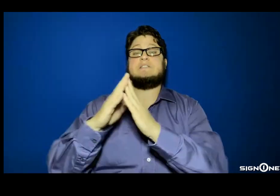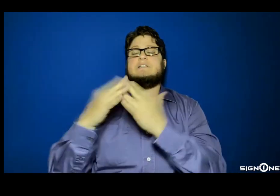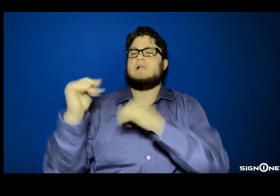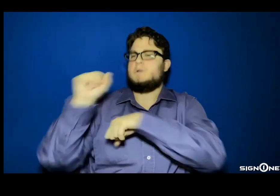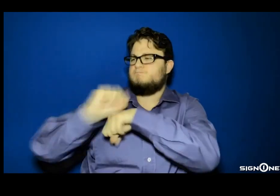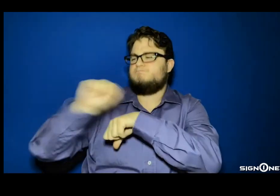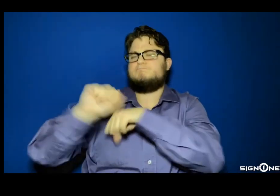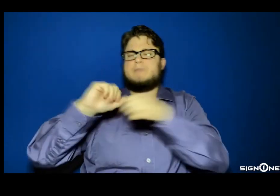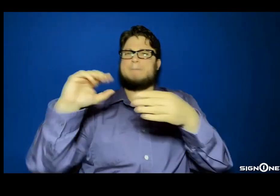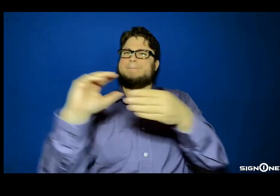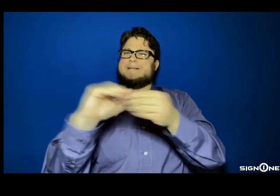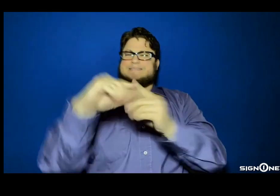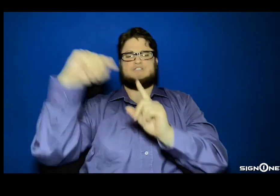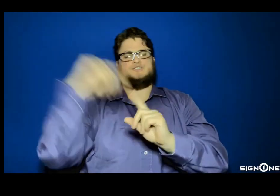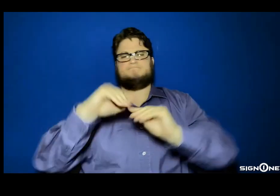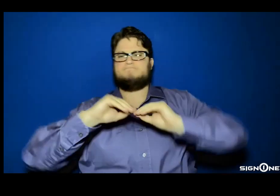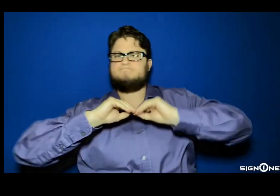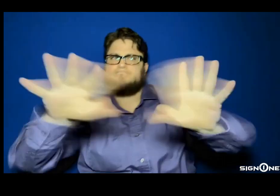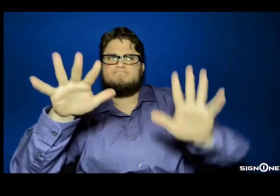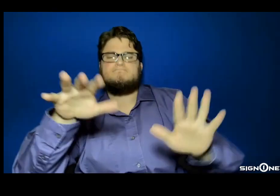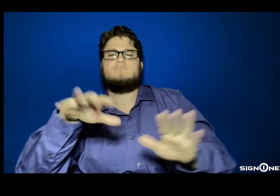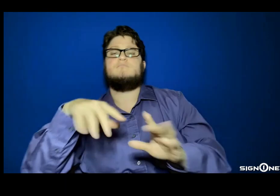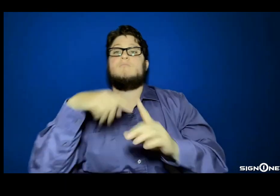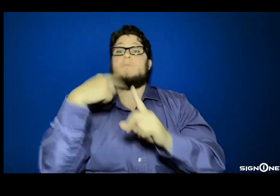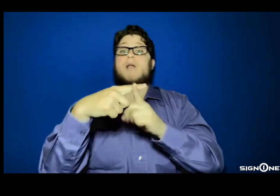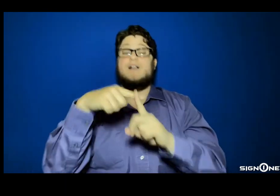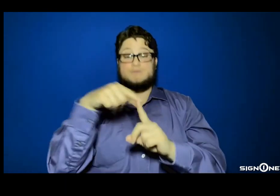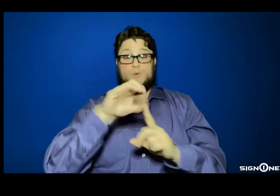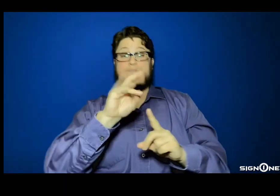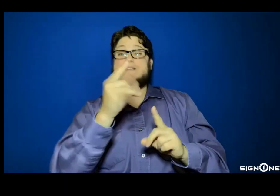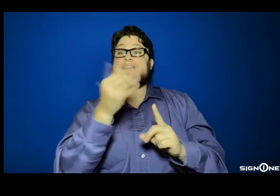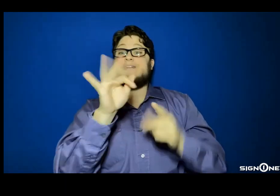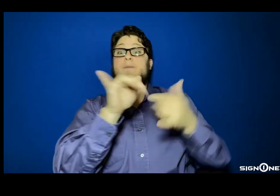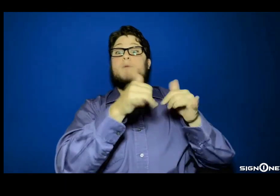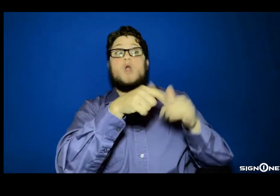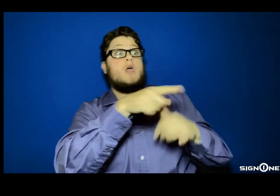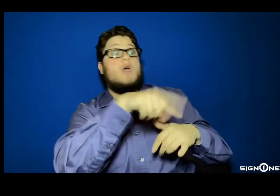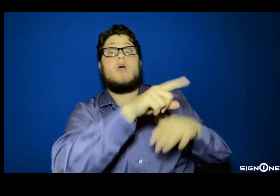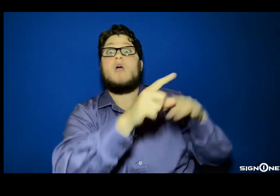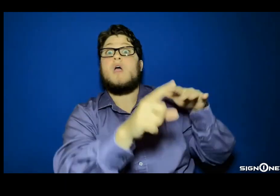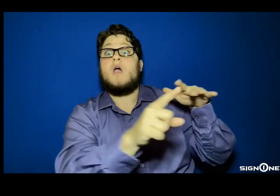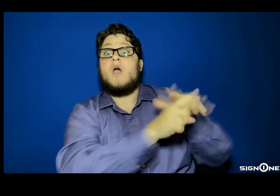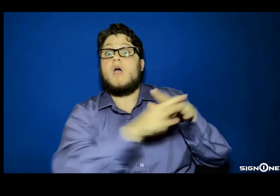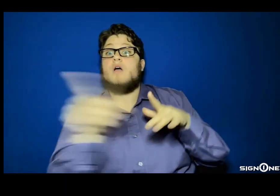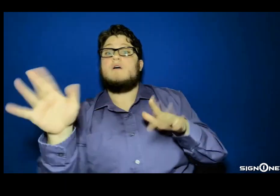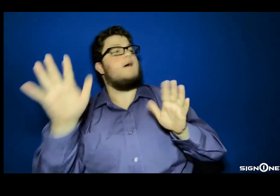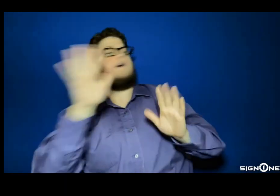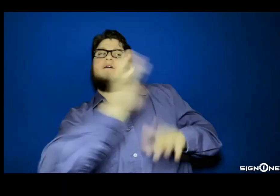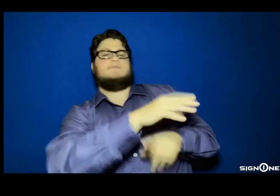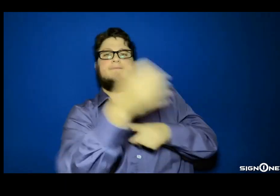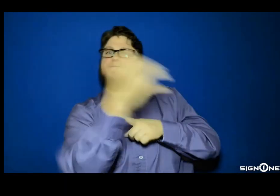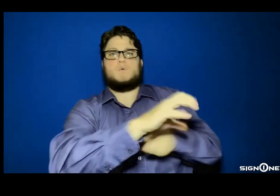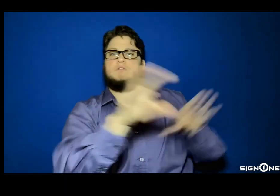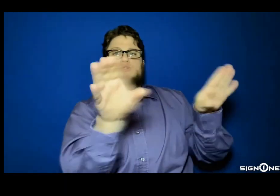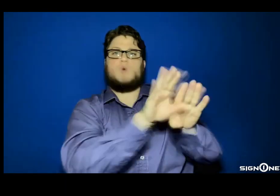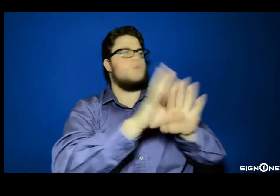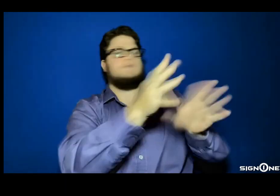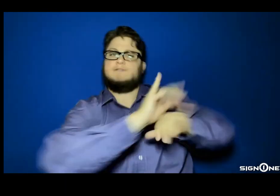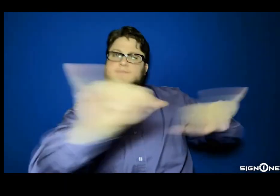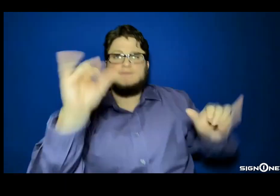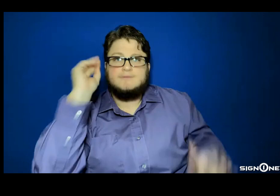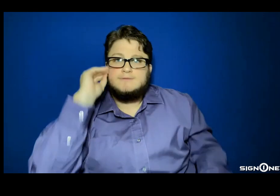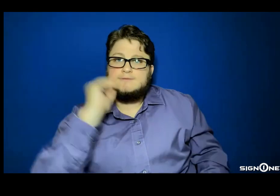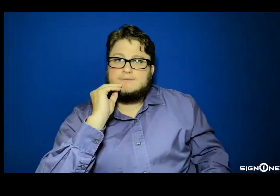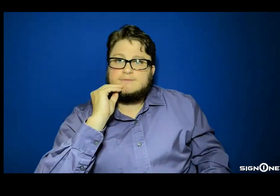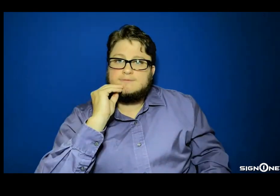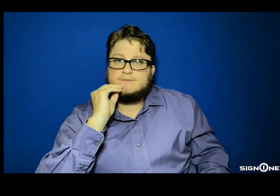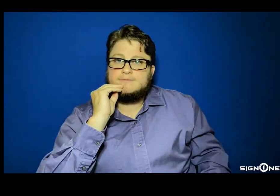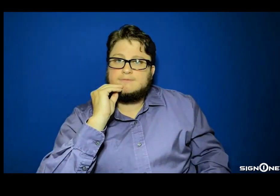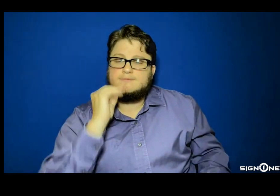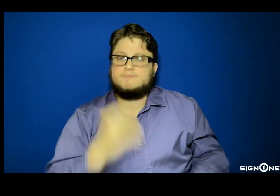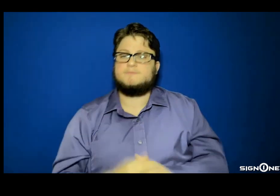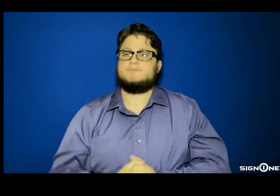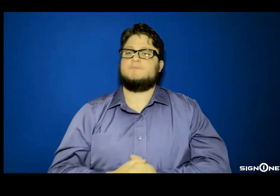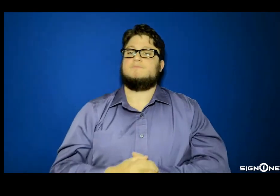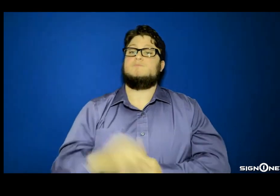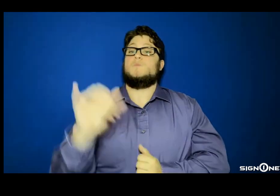The city is working on getting the word out and breaking up Covid 19 parties.